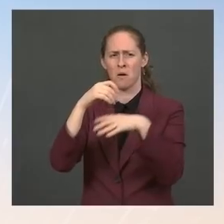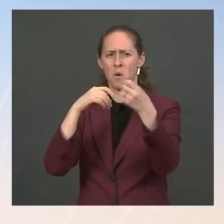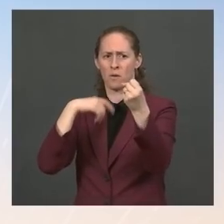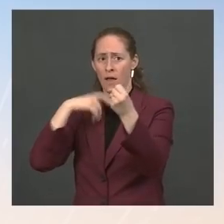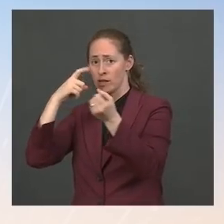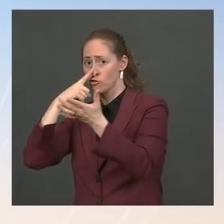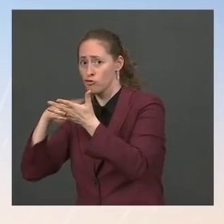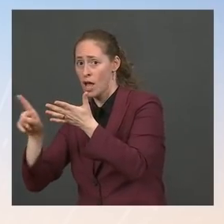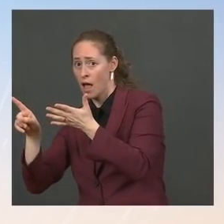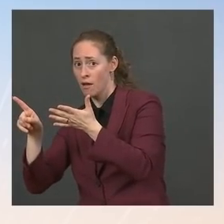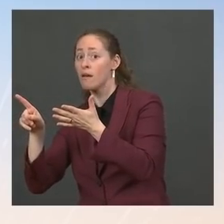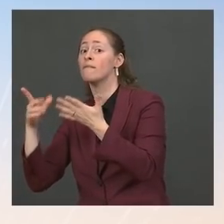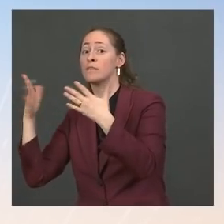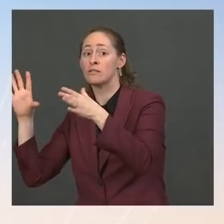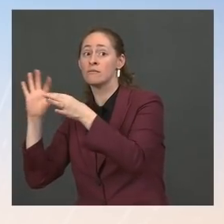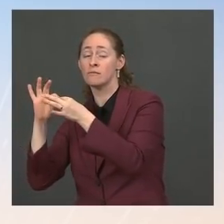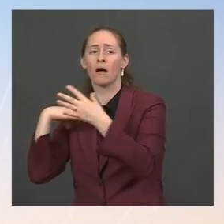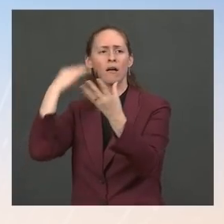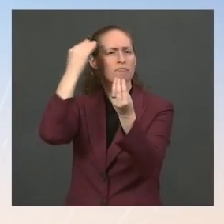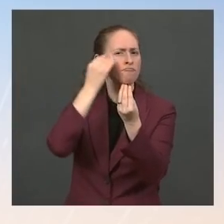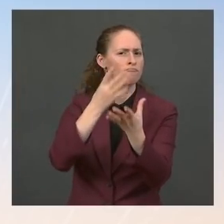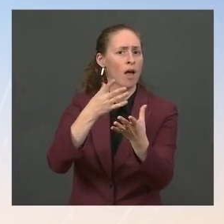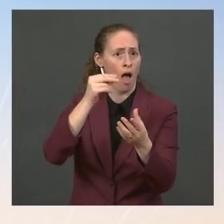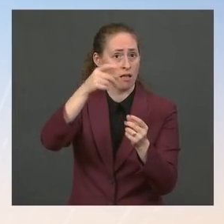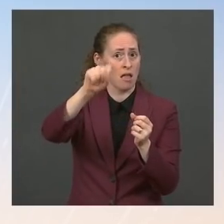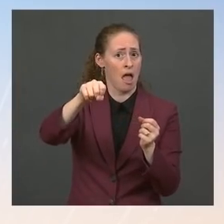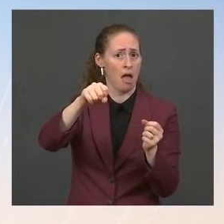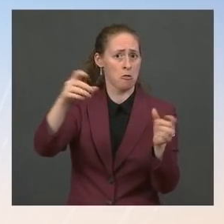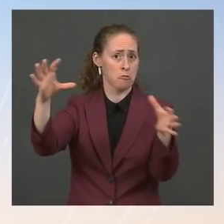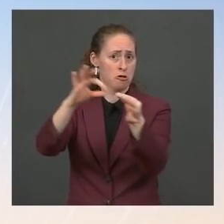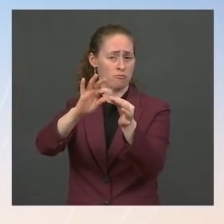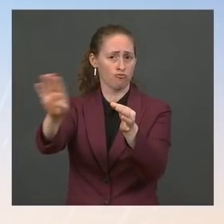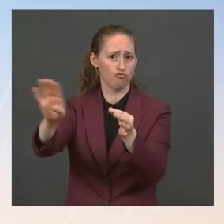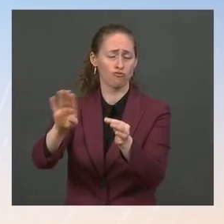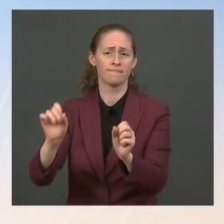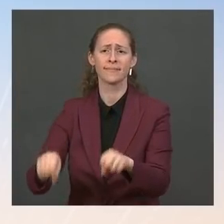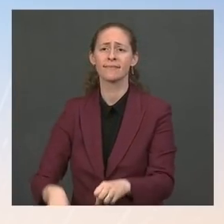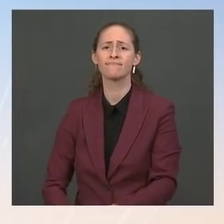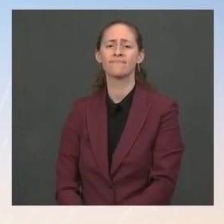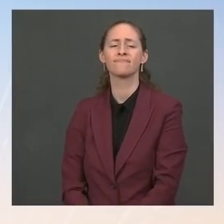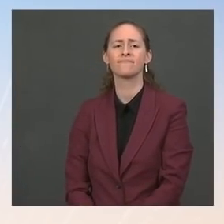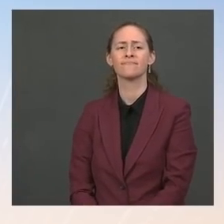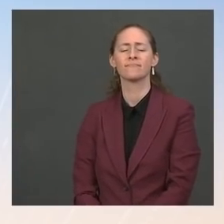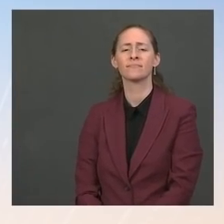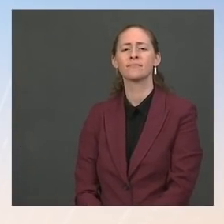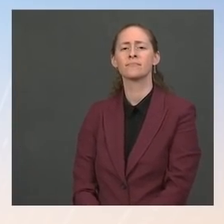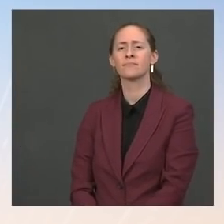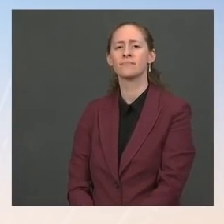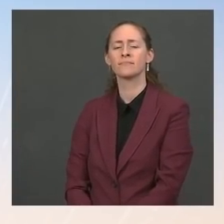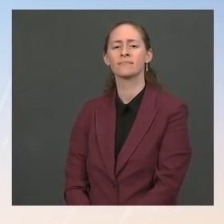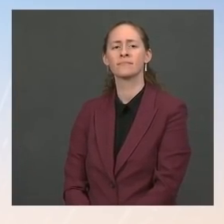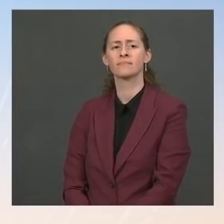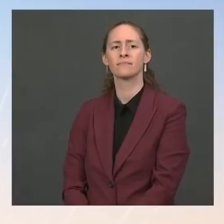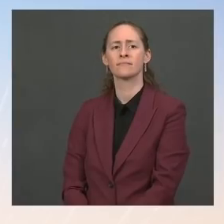So that report that my colleague was citing -- Ms. Psaki: Yeah. The Press: -- was not directly just about people quitting because of COVID mandates. Ms. Psaki: Oh, okay.